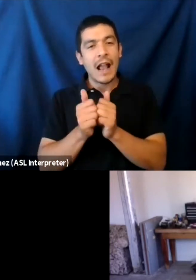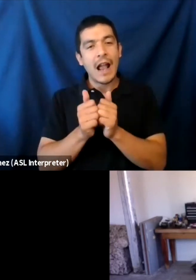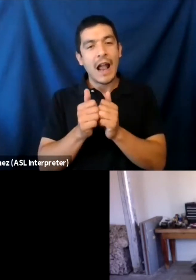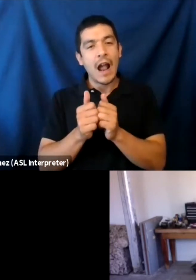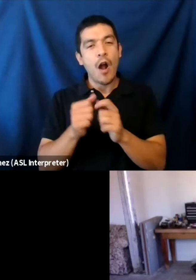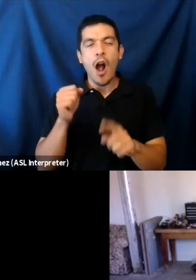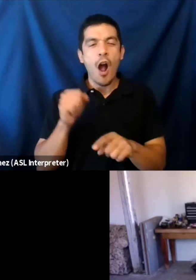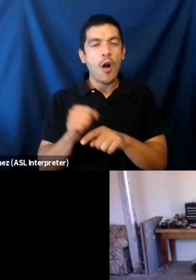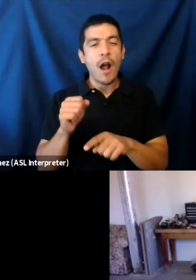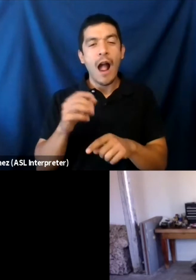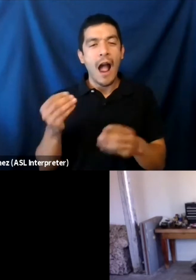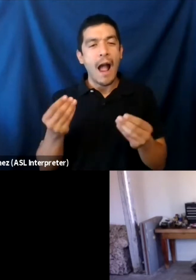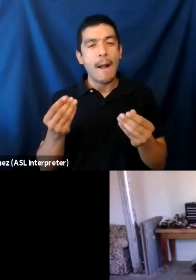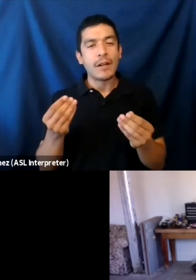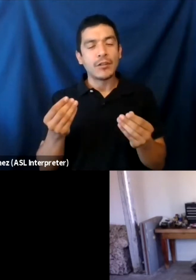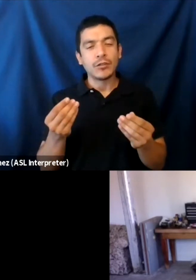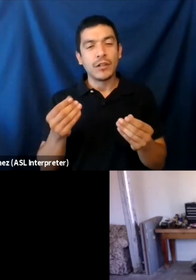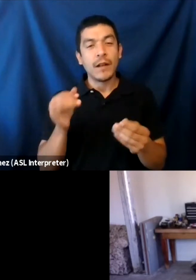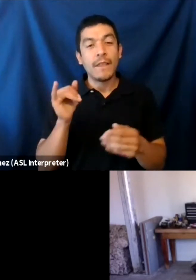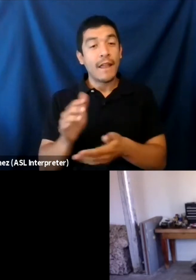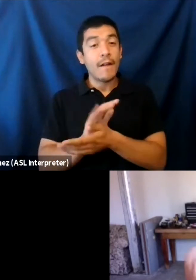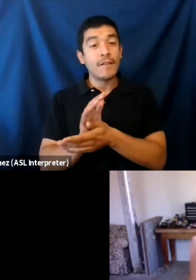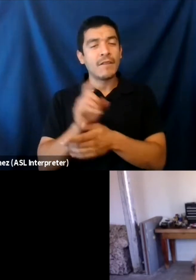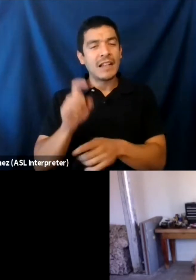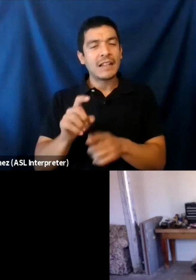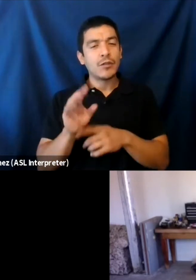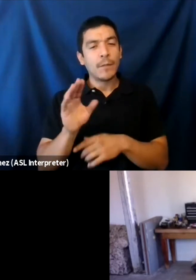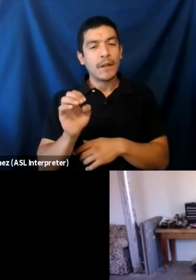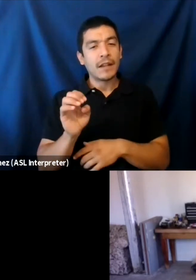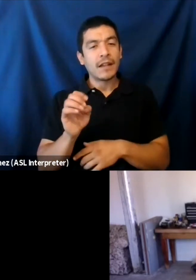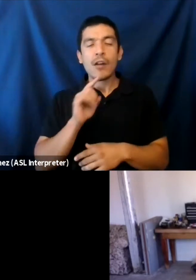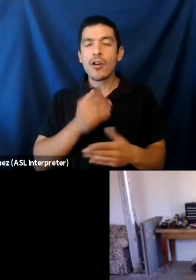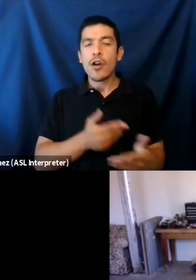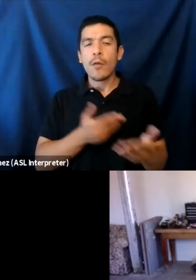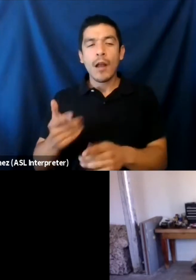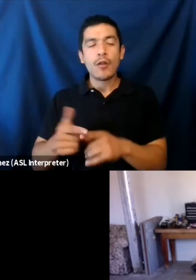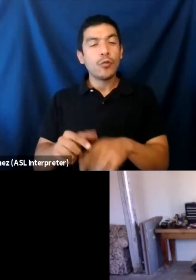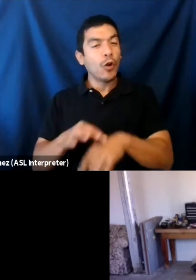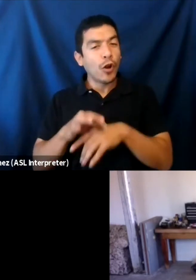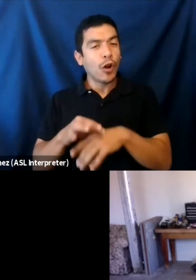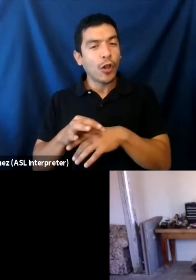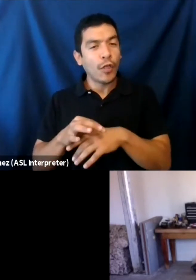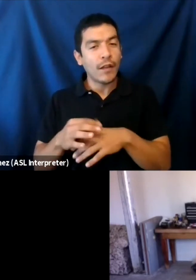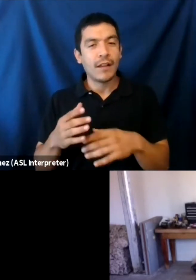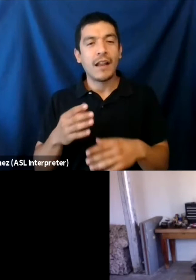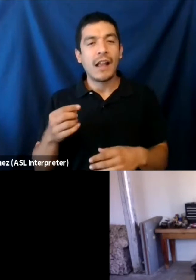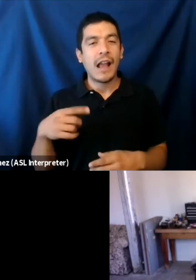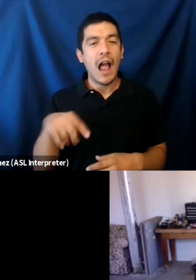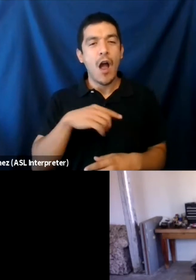and material, like, this film needed to be. It really brought it back down to earth and our sort of responsibility